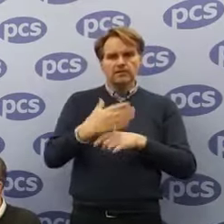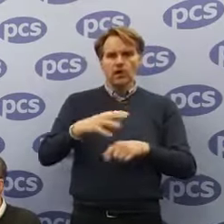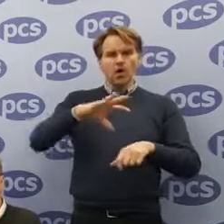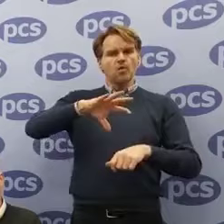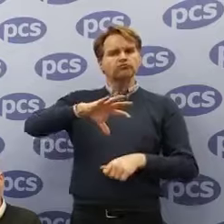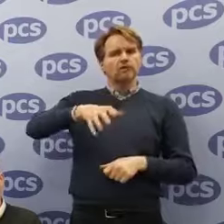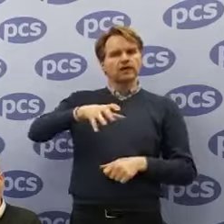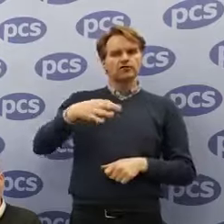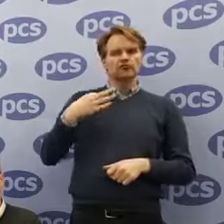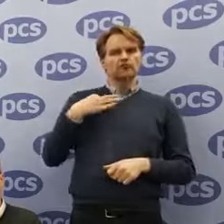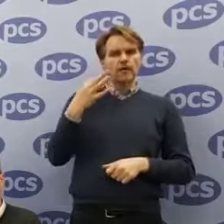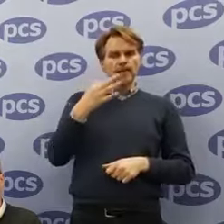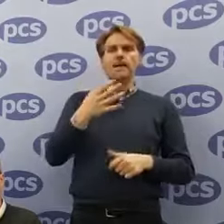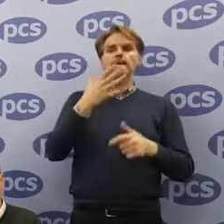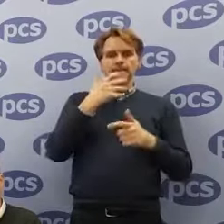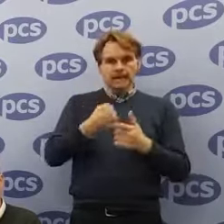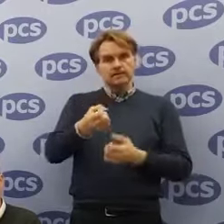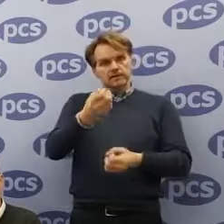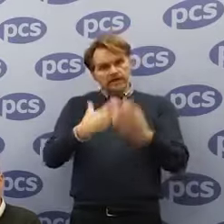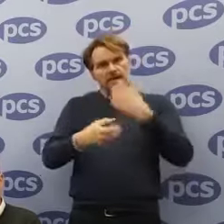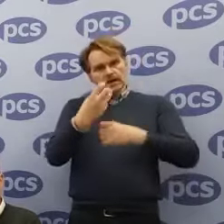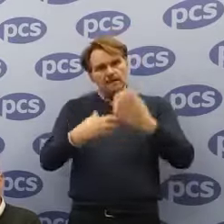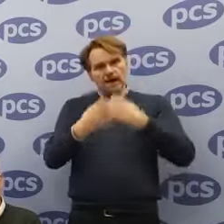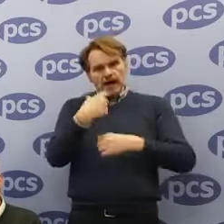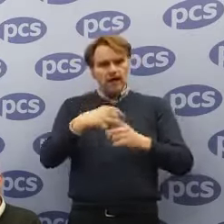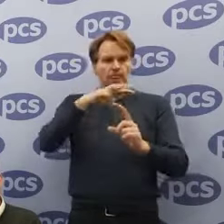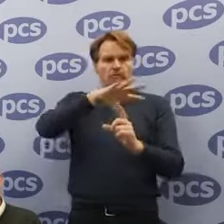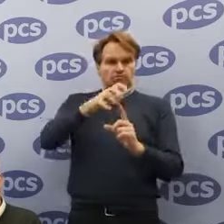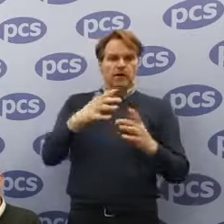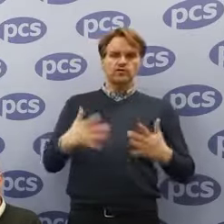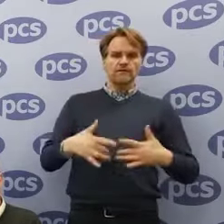on behalf of your branch to give us your branch views and if you can try to